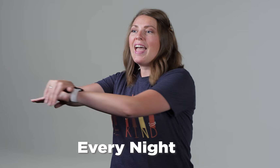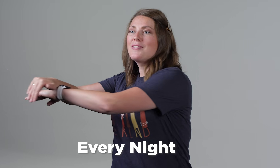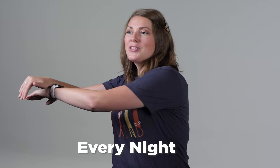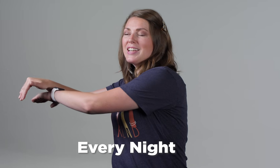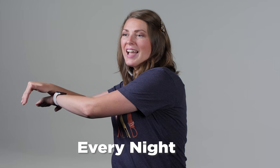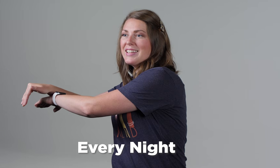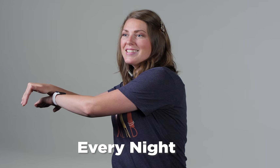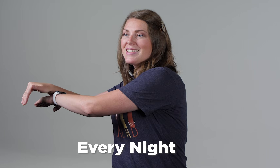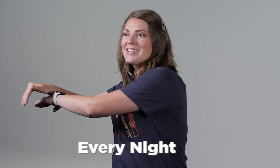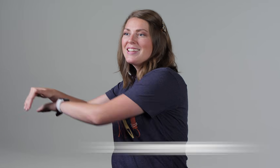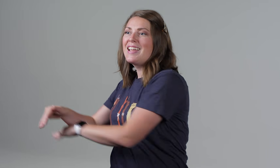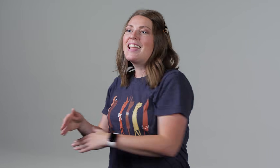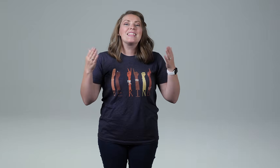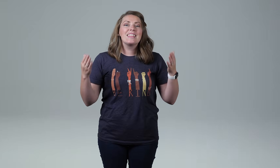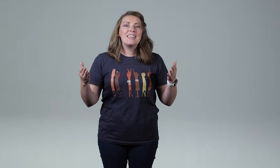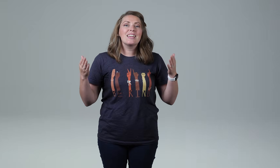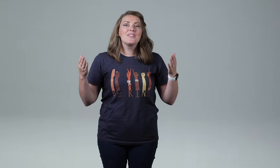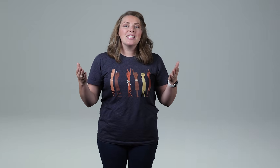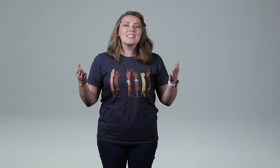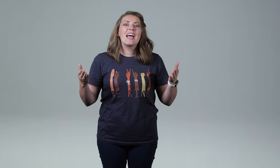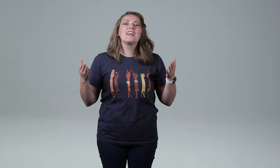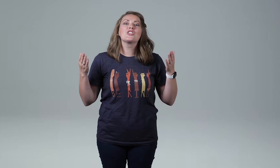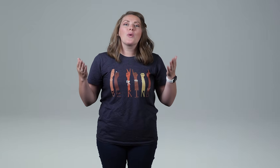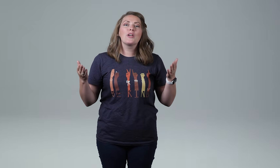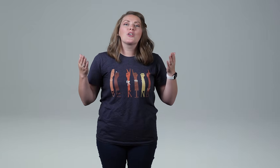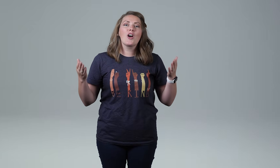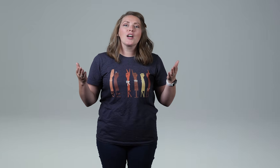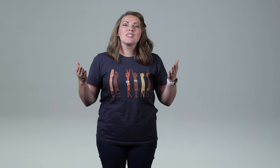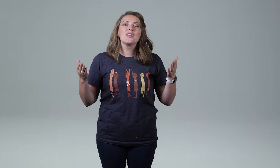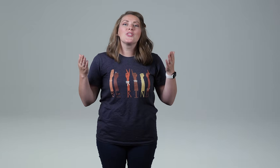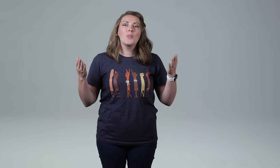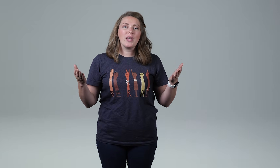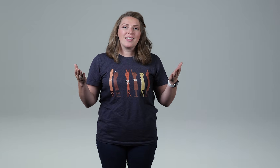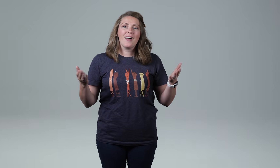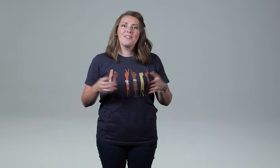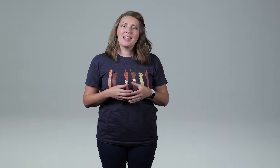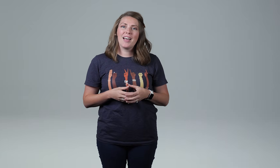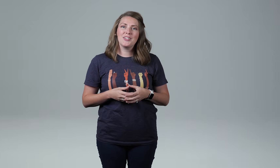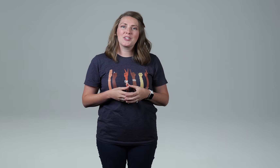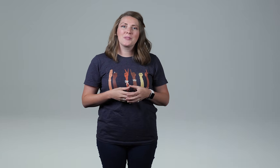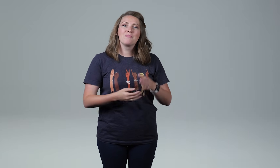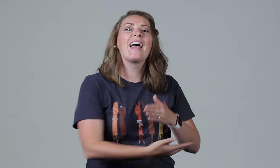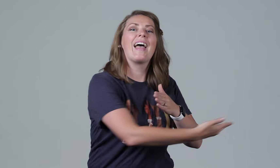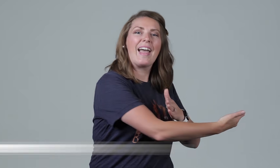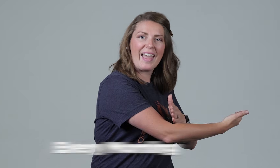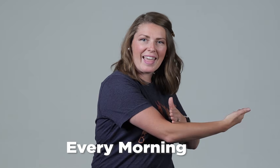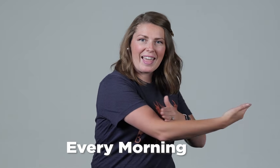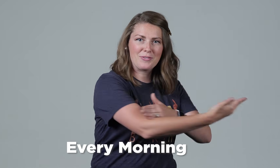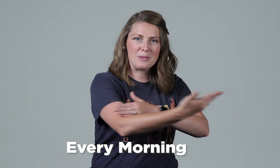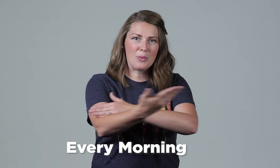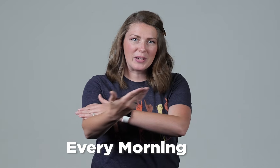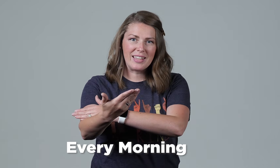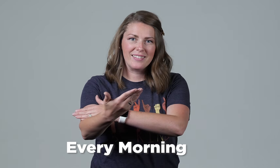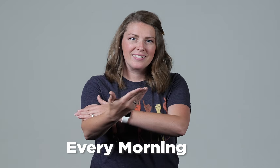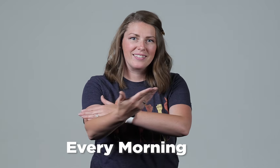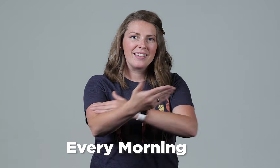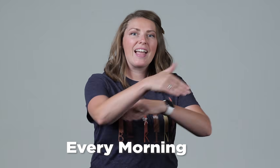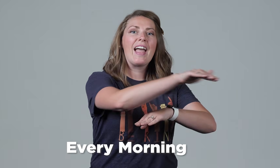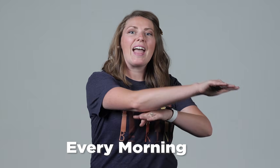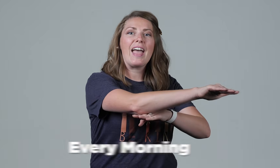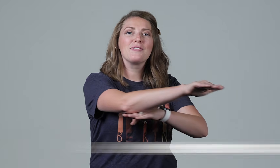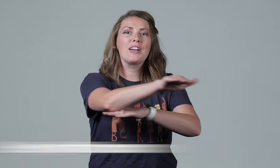every night. Think of this as going across the week of a calendar, every morning, every